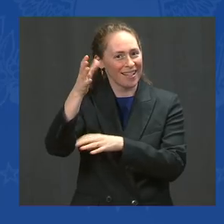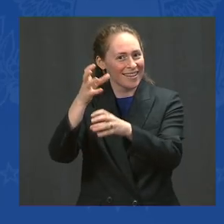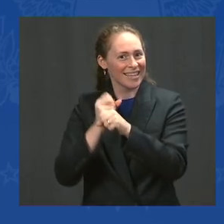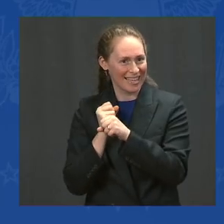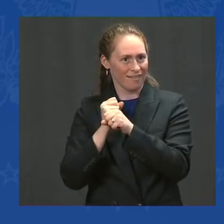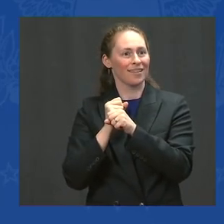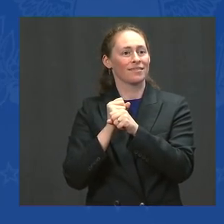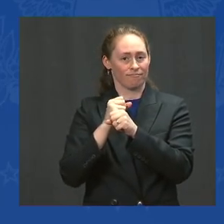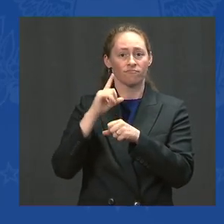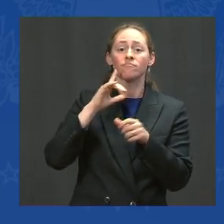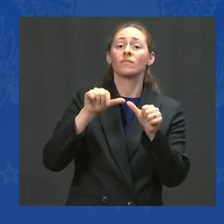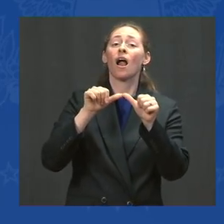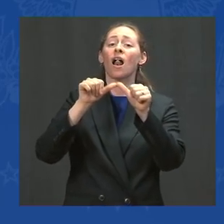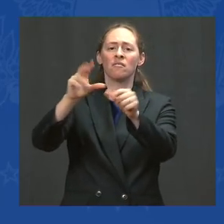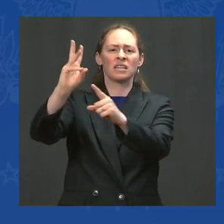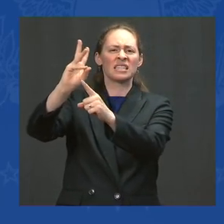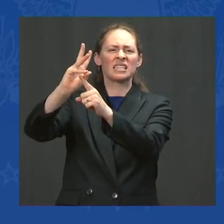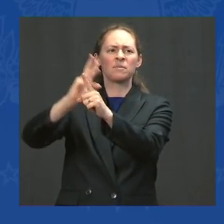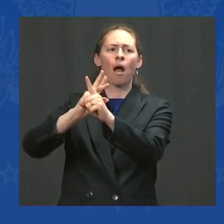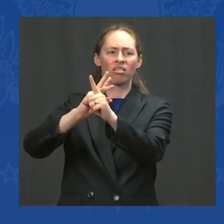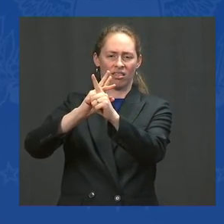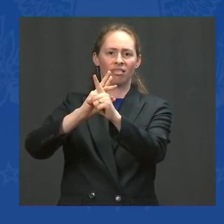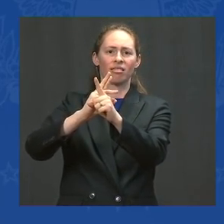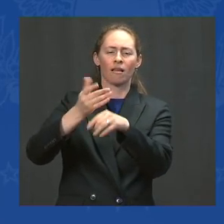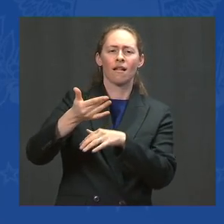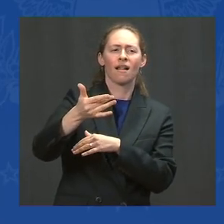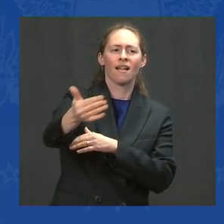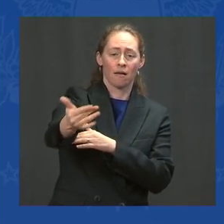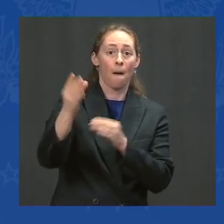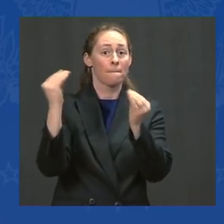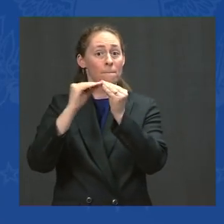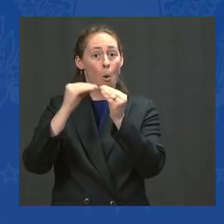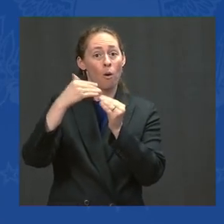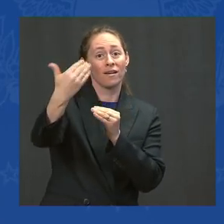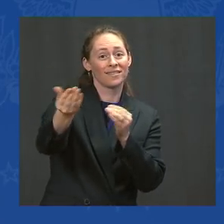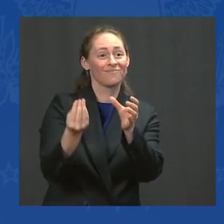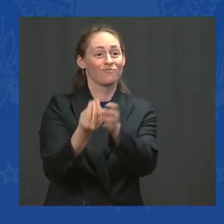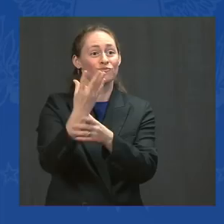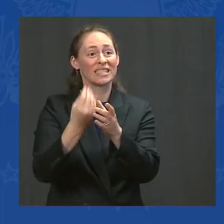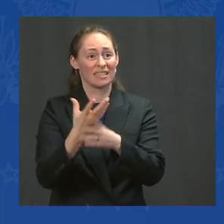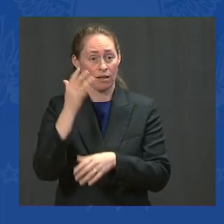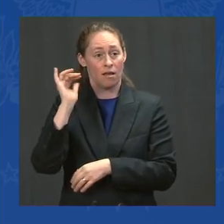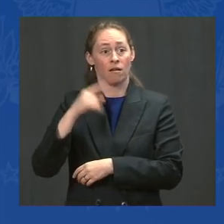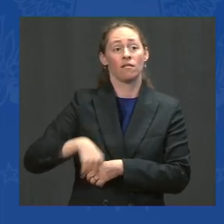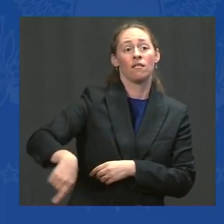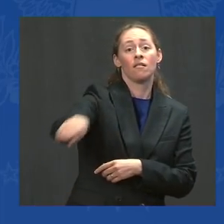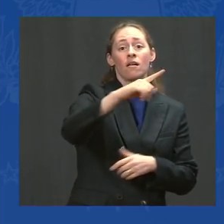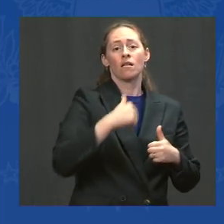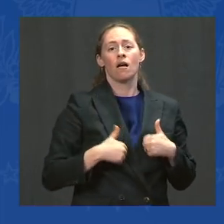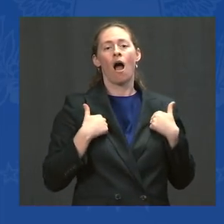with more coming in the spring. That money is a game-changer. For some, it's a lifesaver.